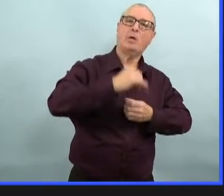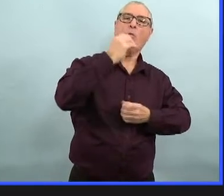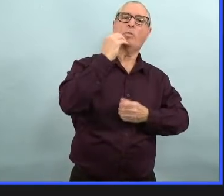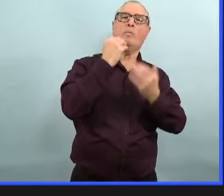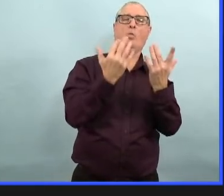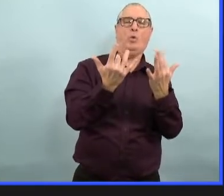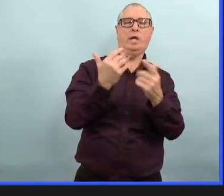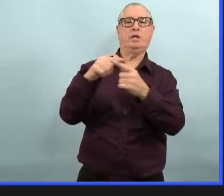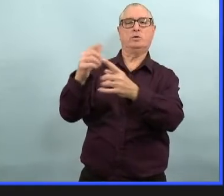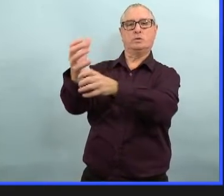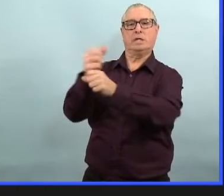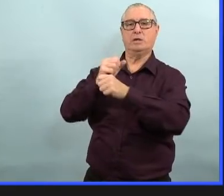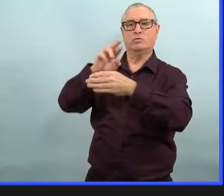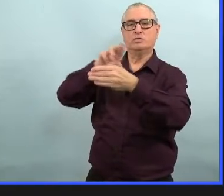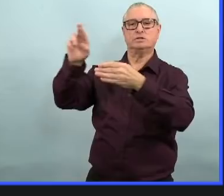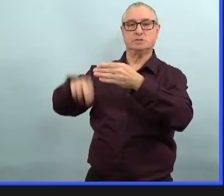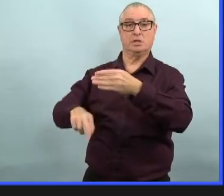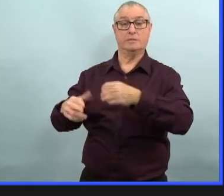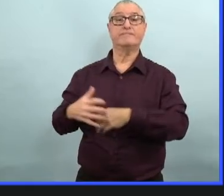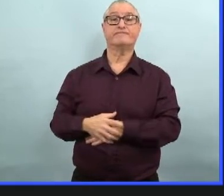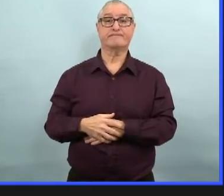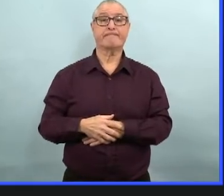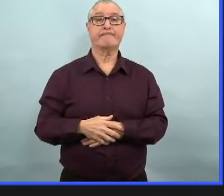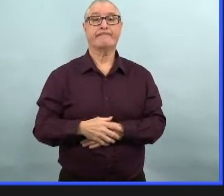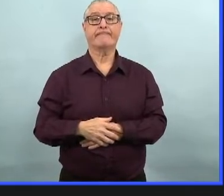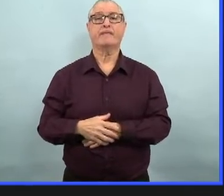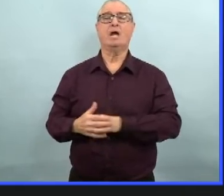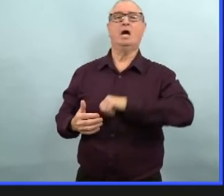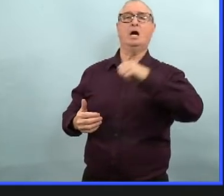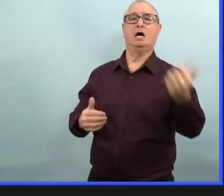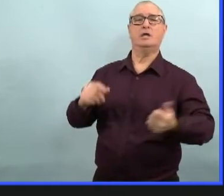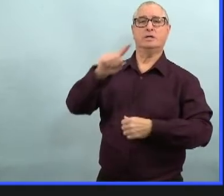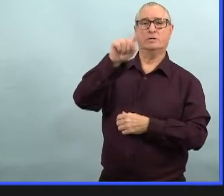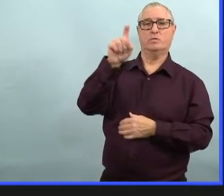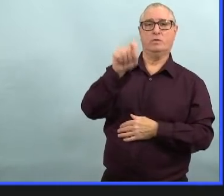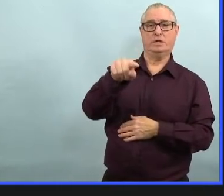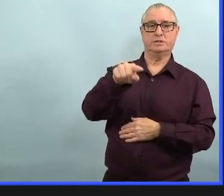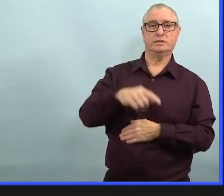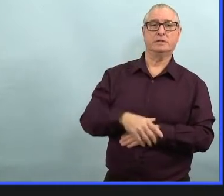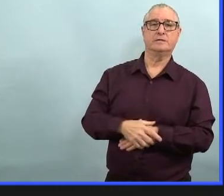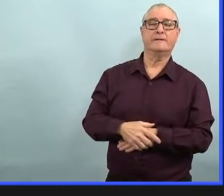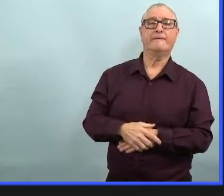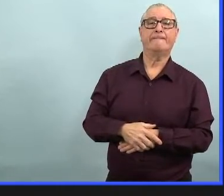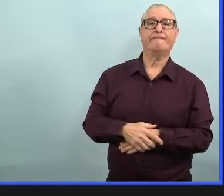we updated december 20th clinical guidance has new measures in terms of who needs to isolate i'm just